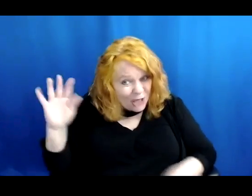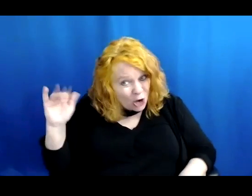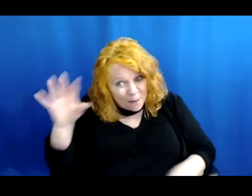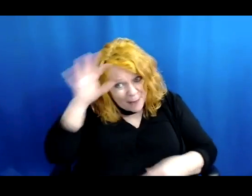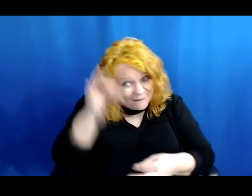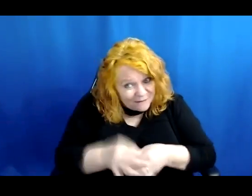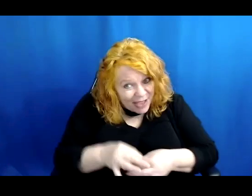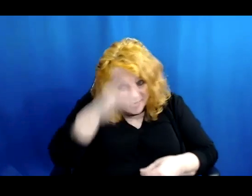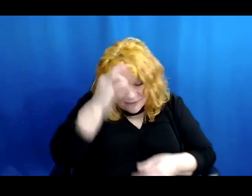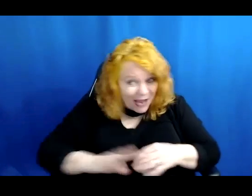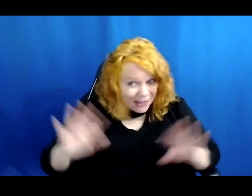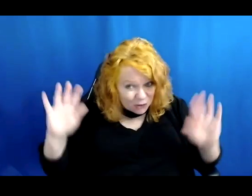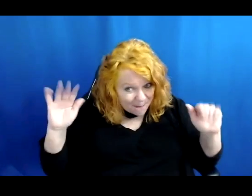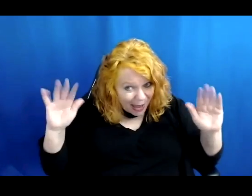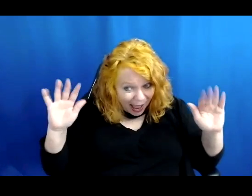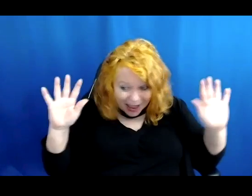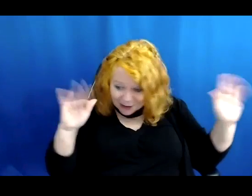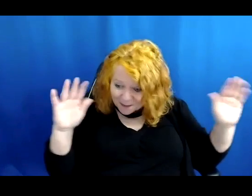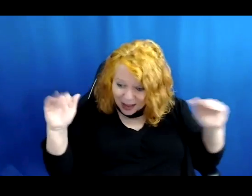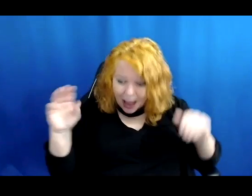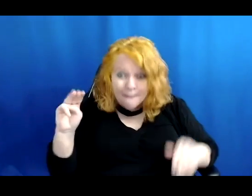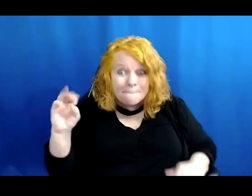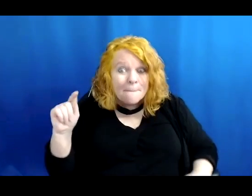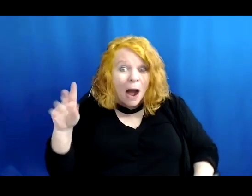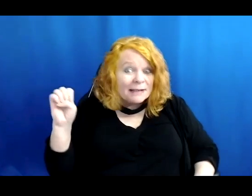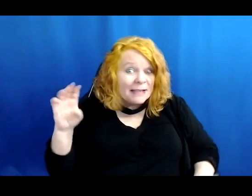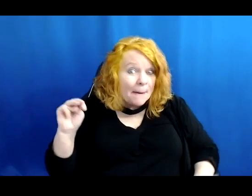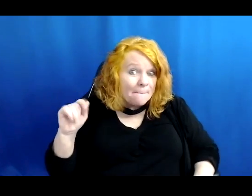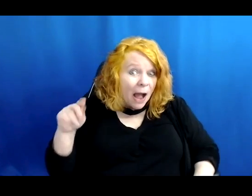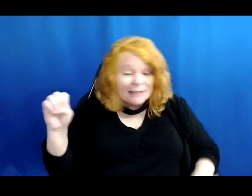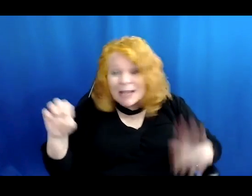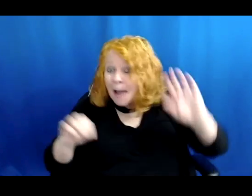woo! Faith,Faith, goodbye Faith Goodbye, goodbye, goodbye Faith. Faith Faith Goodbye!